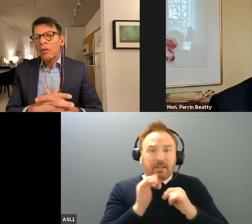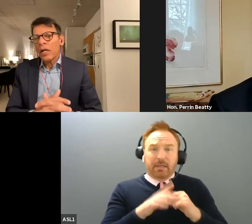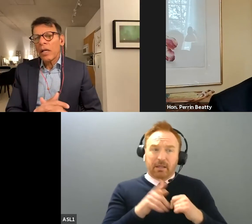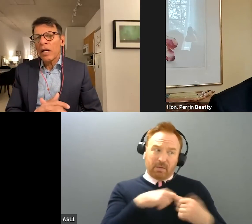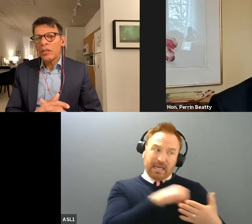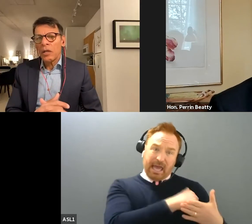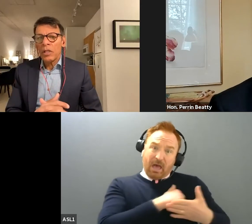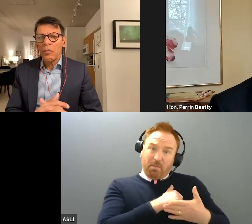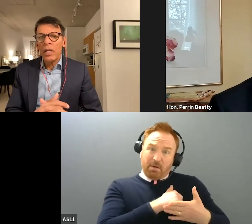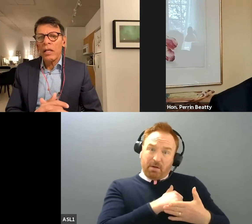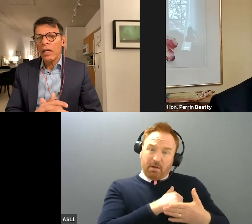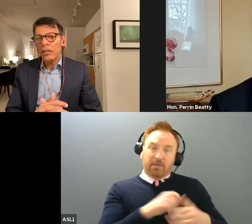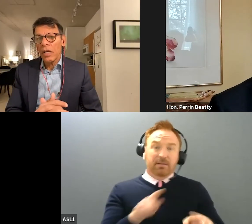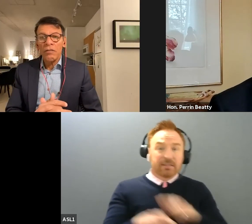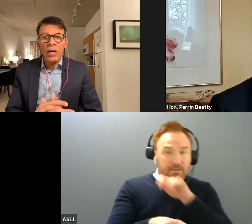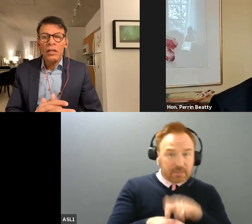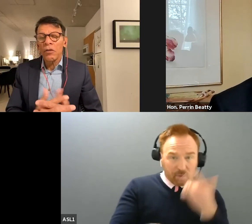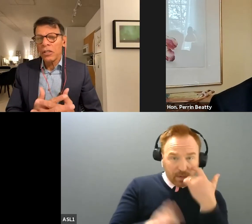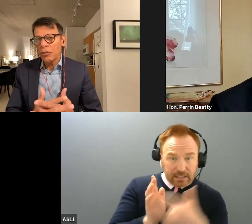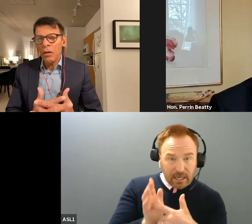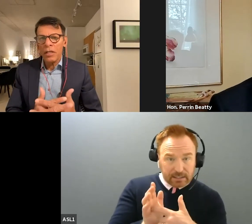recognizing what they would really like us to have a regular, full time job like